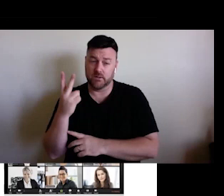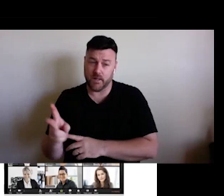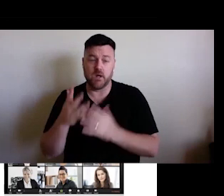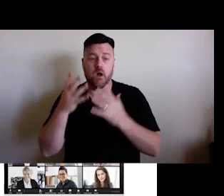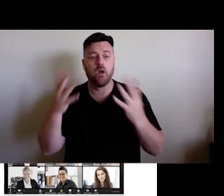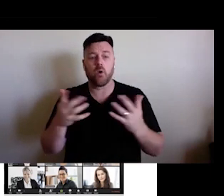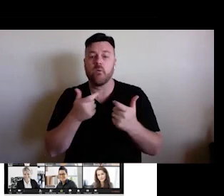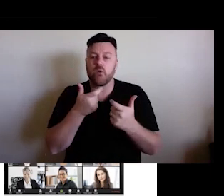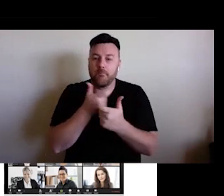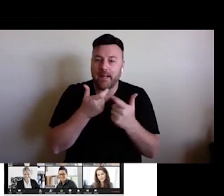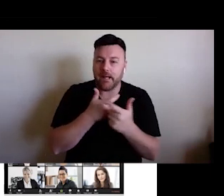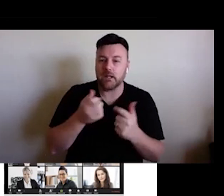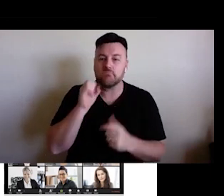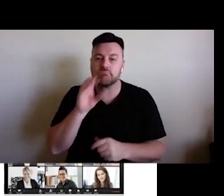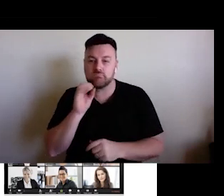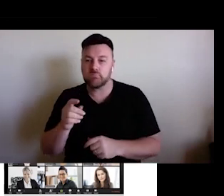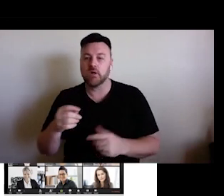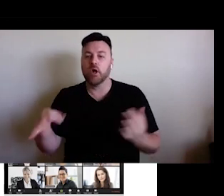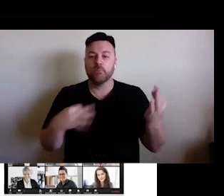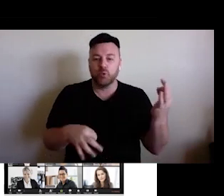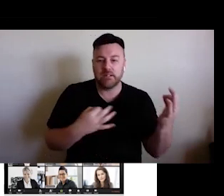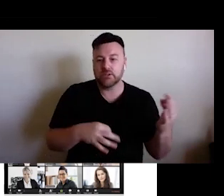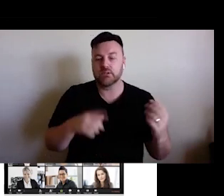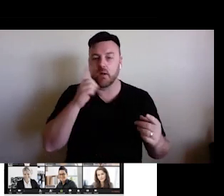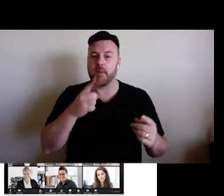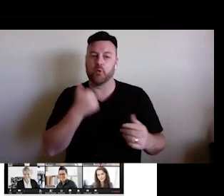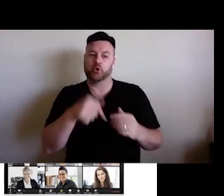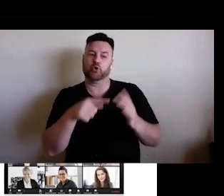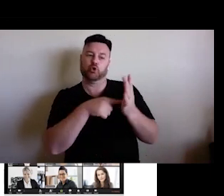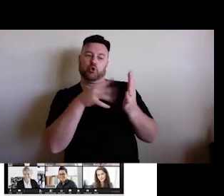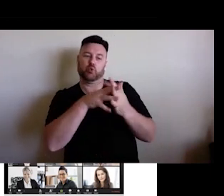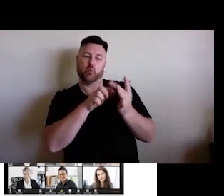livestreaming. And part of the reason is it's set up for livestreaming - that was its origins - but also there are less barriers